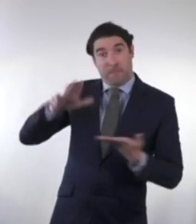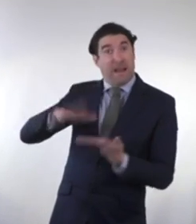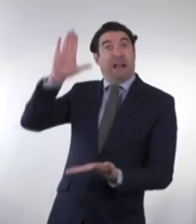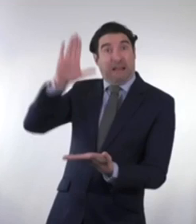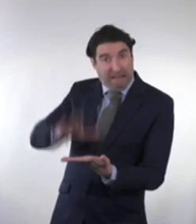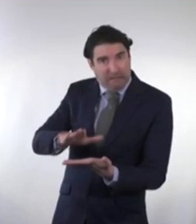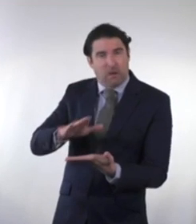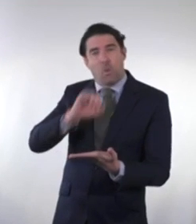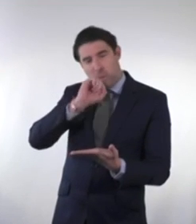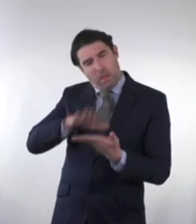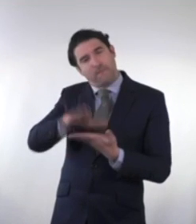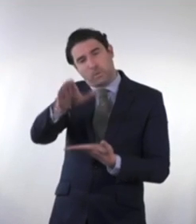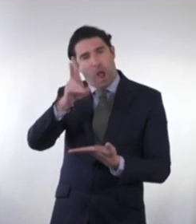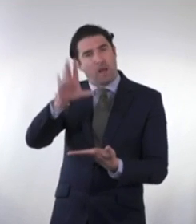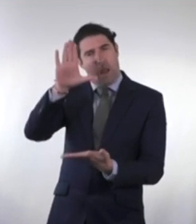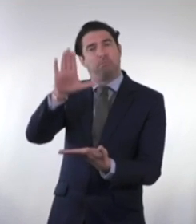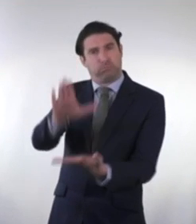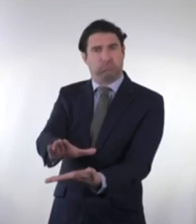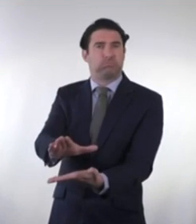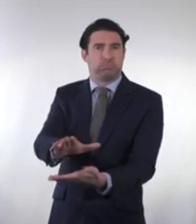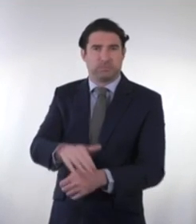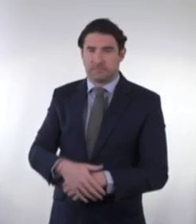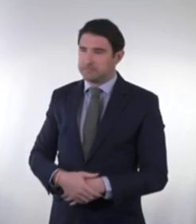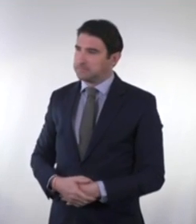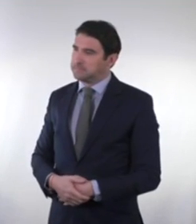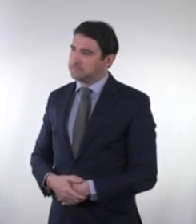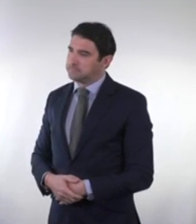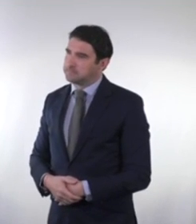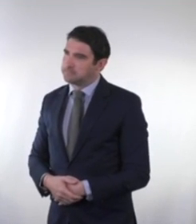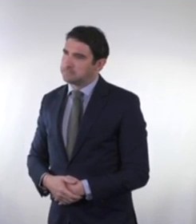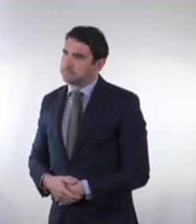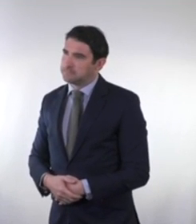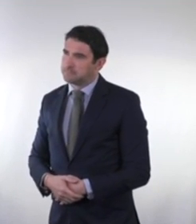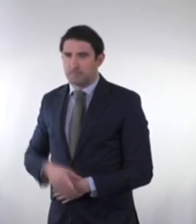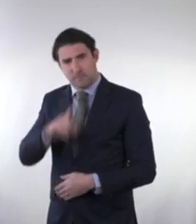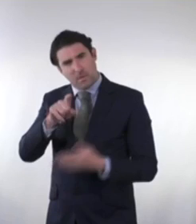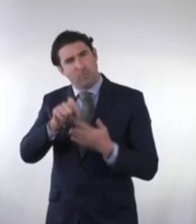Overall, the UK is proceeding with the same approach. I am very grateful to